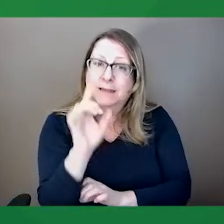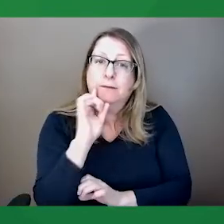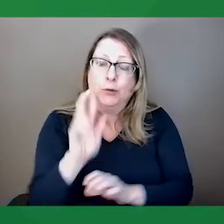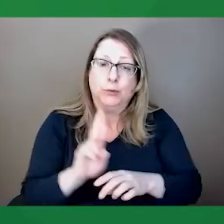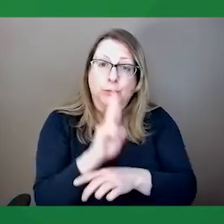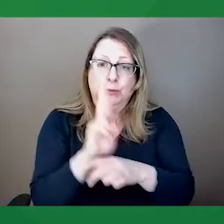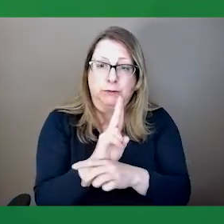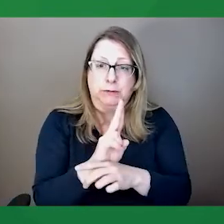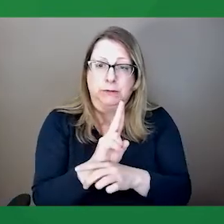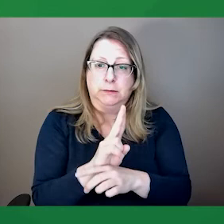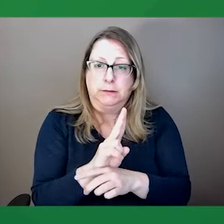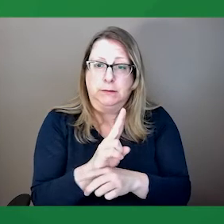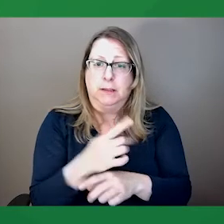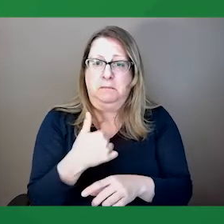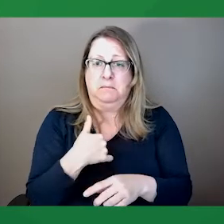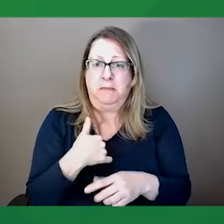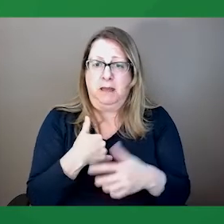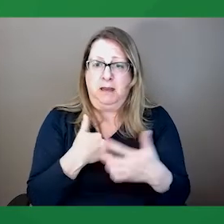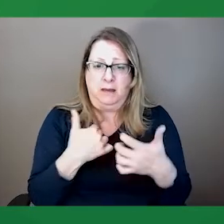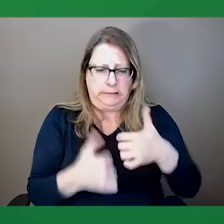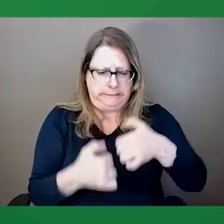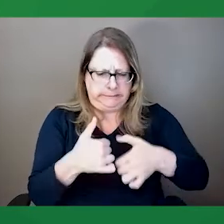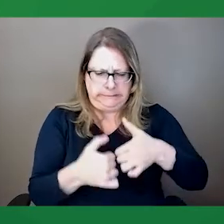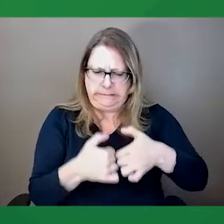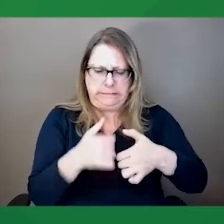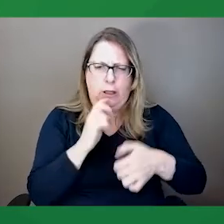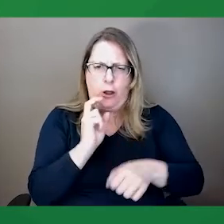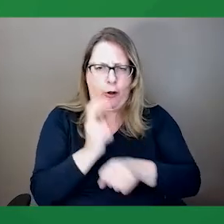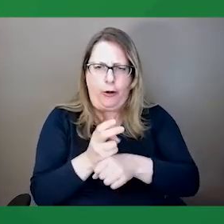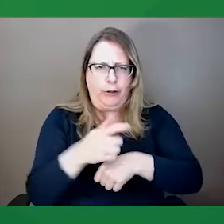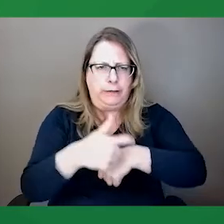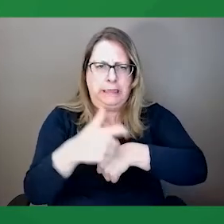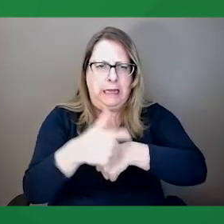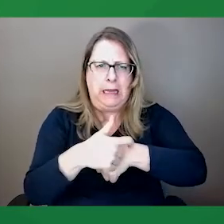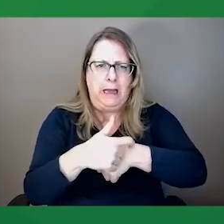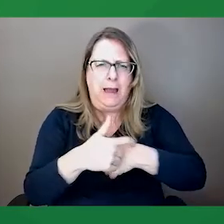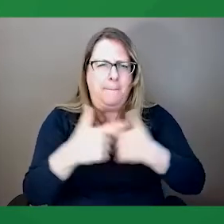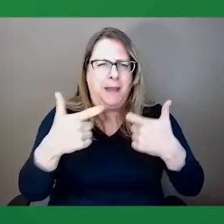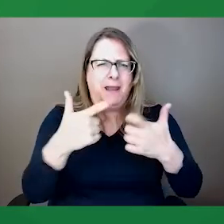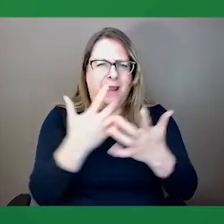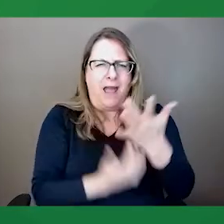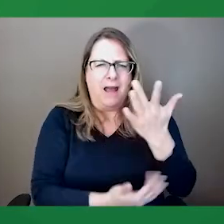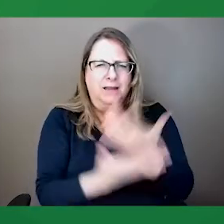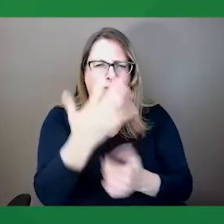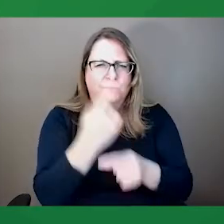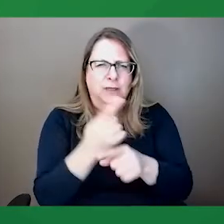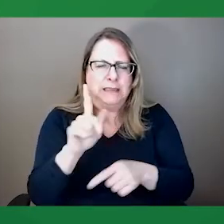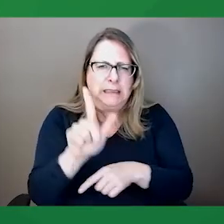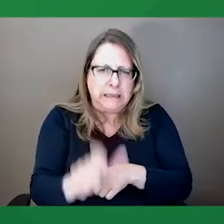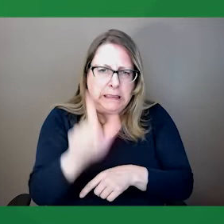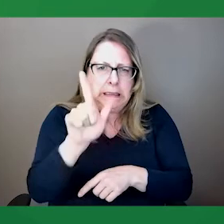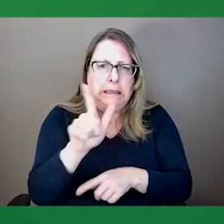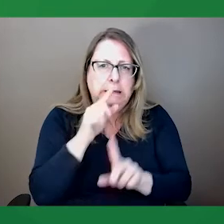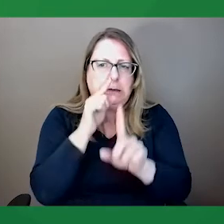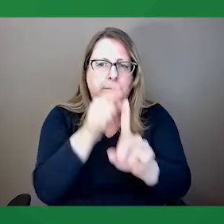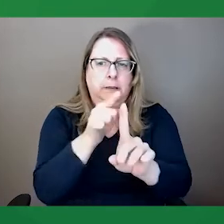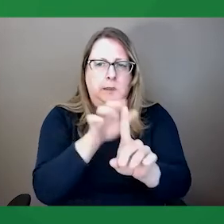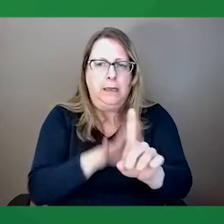can use either the phone devices. So I have big hands, big thumbs, sometimes I have really hard trouble